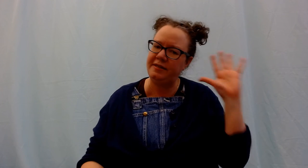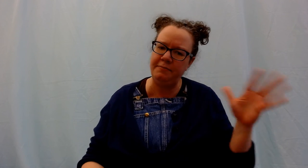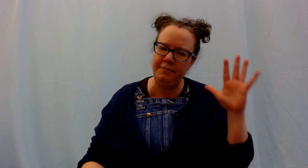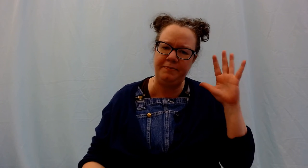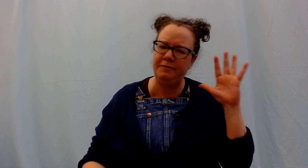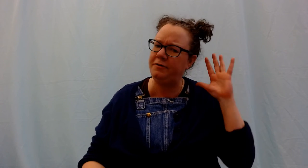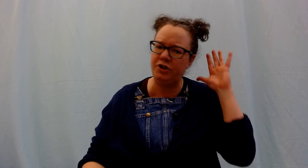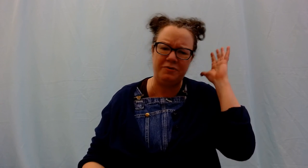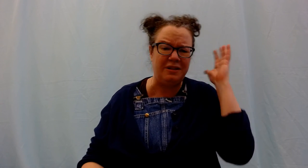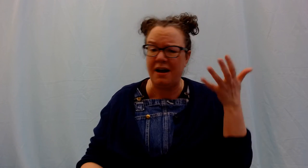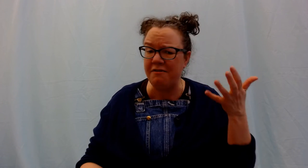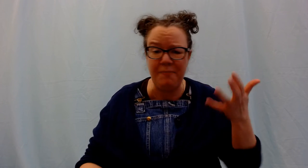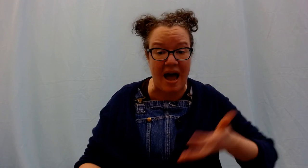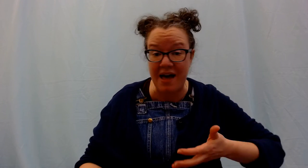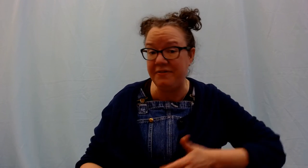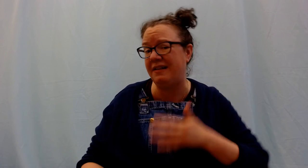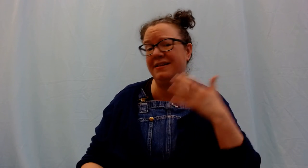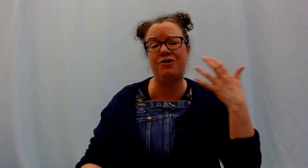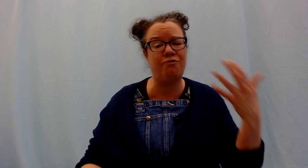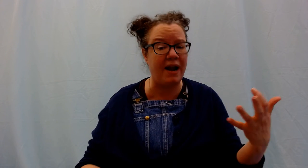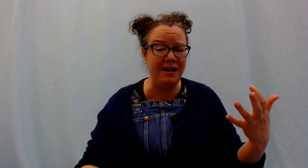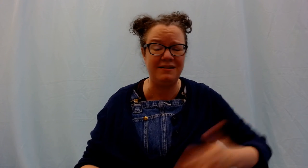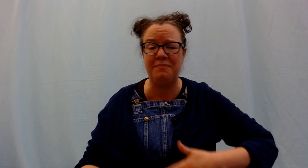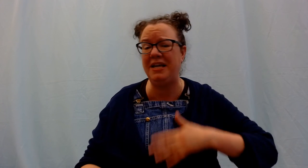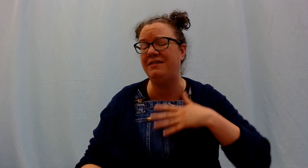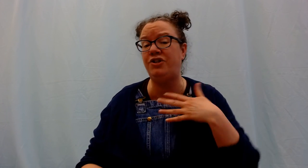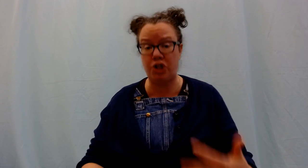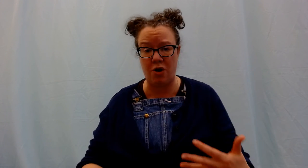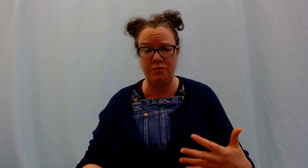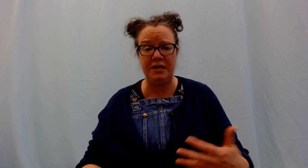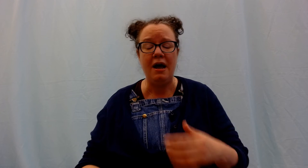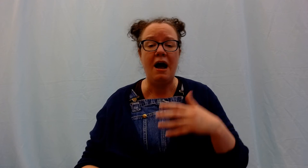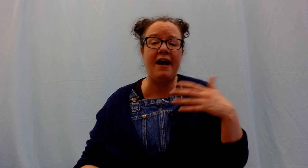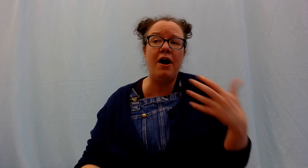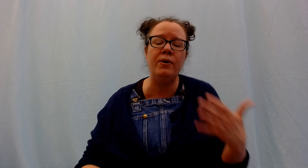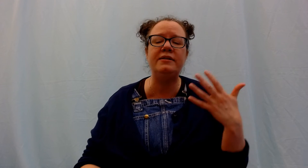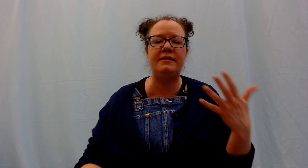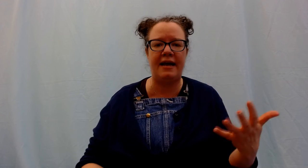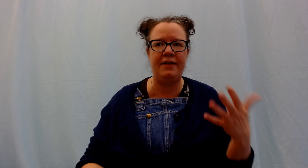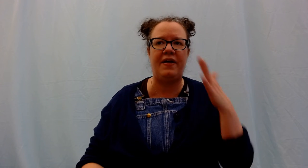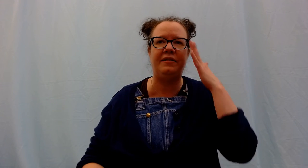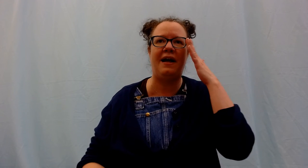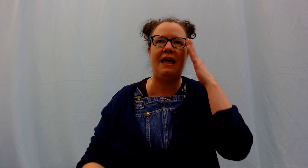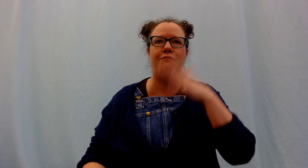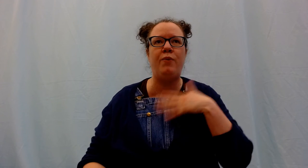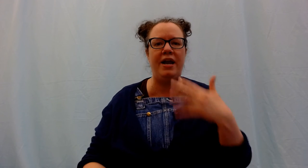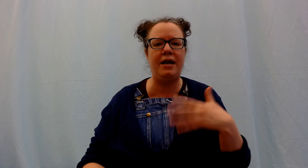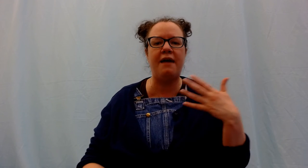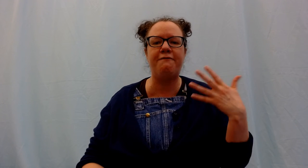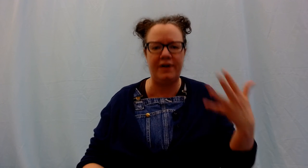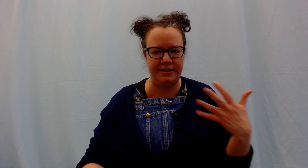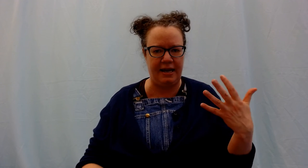some children love baths and that's great. Some kids don't. I always say that like if we get fussy